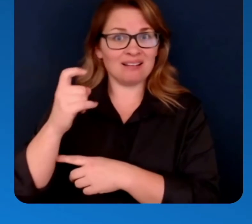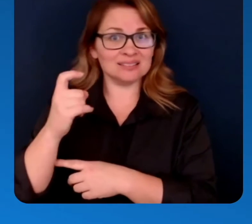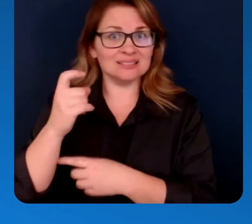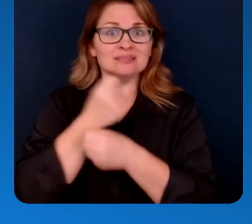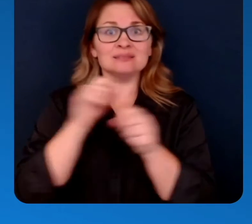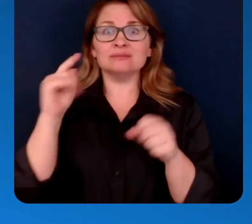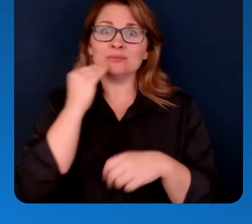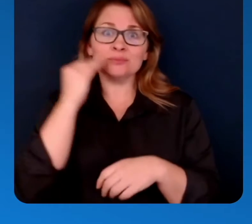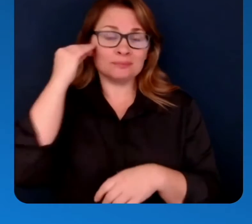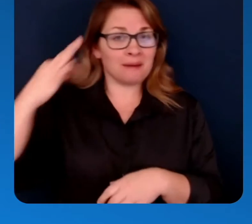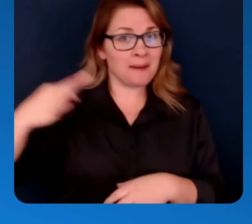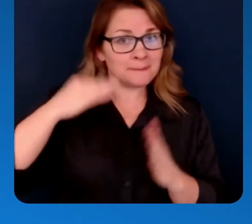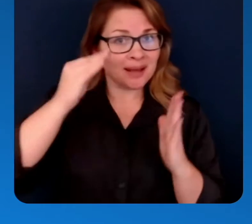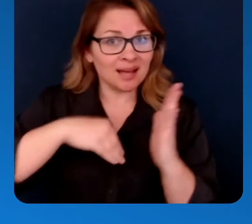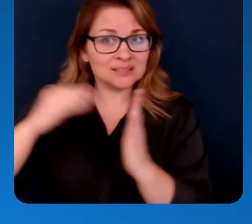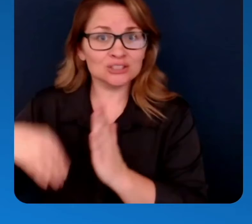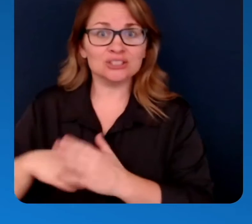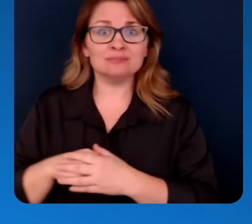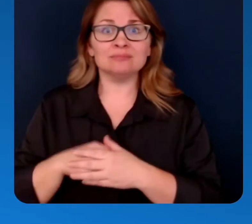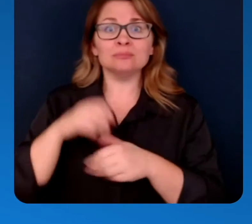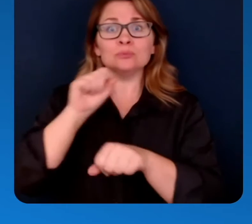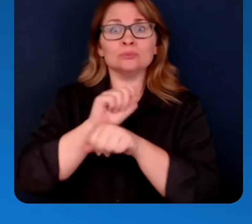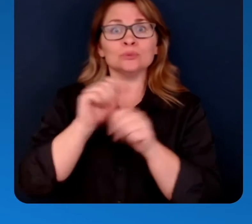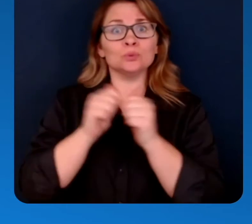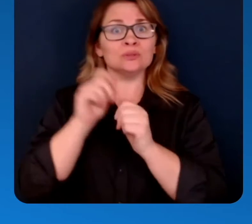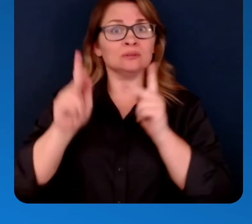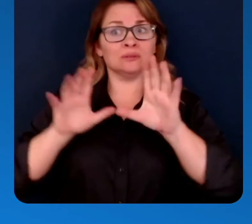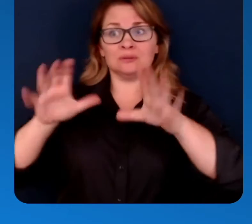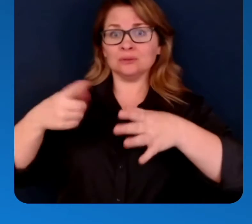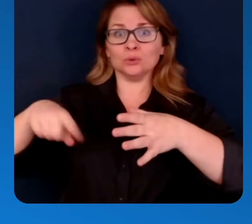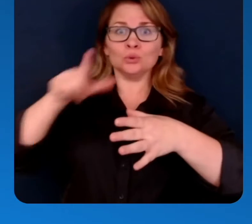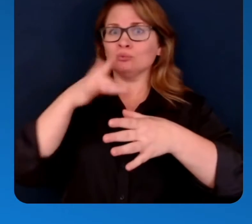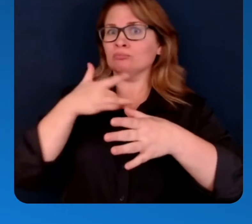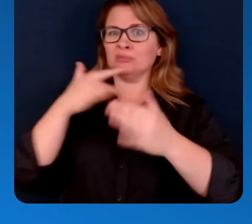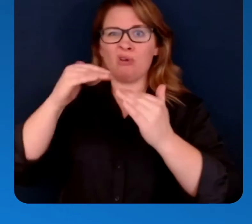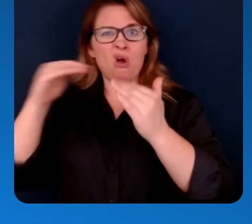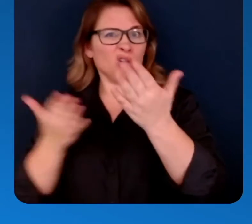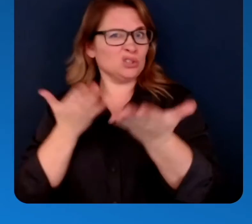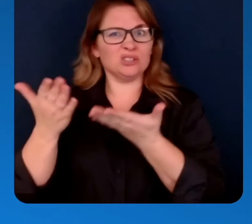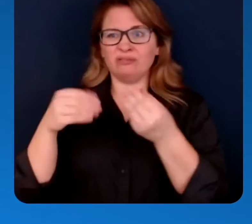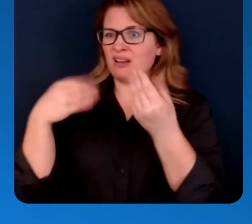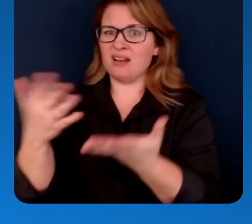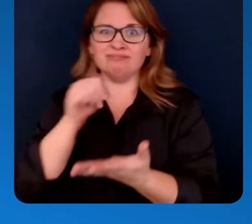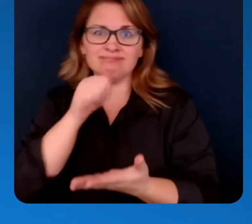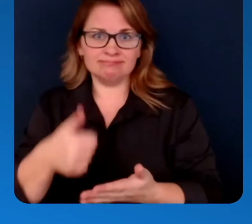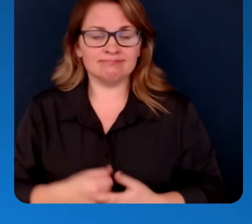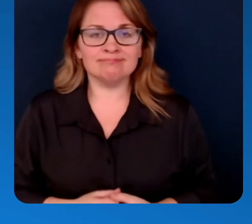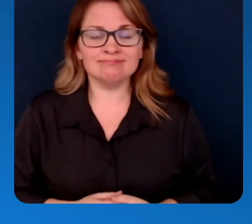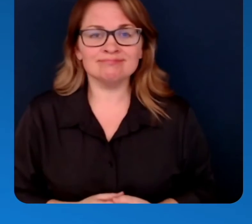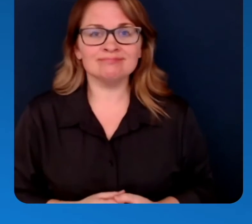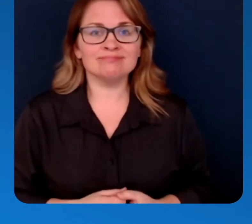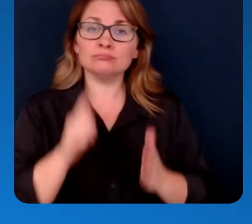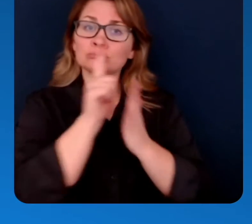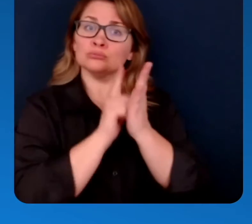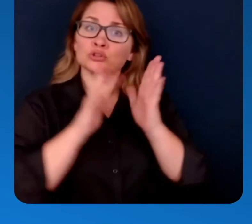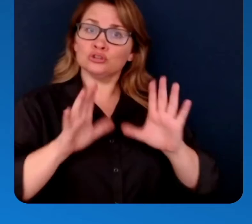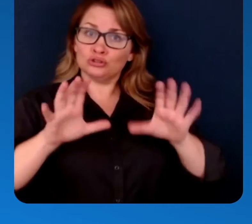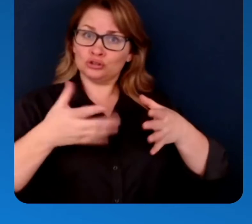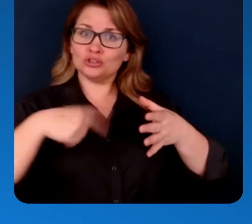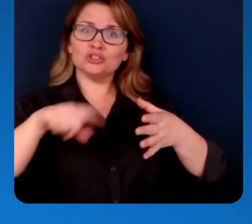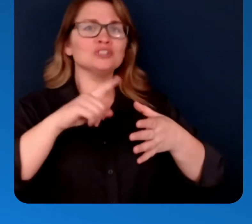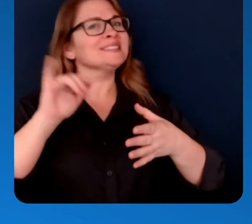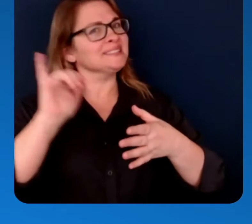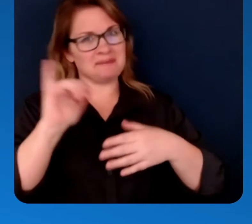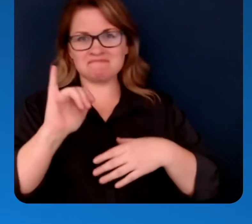Our attorneys also have different areas of expertise and experience that can help provide legal advice to domestic and sexual violence victims.